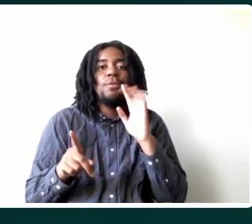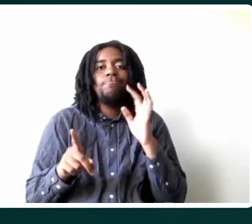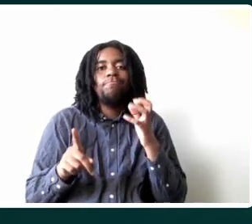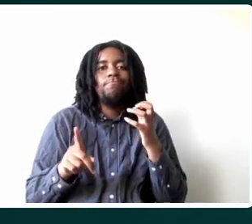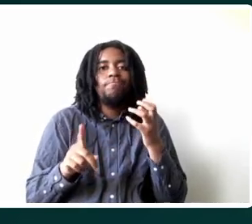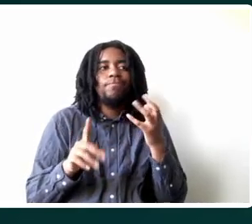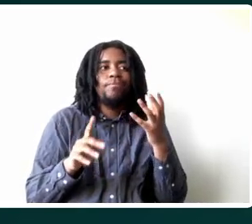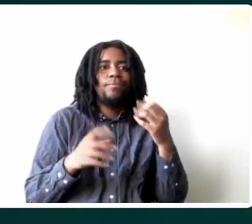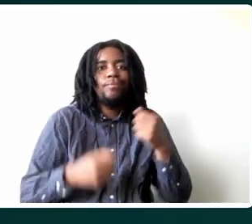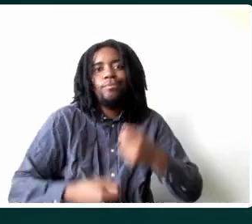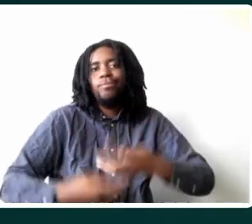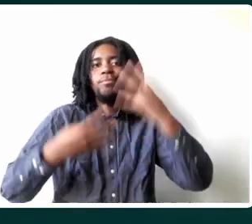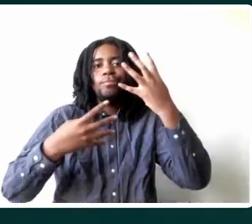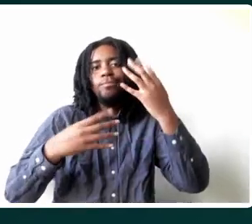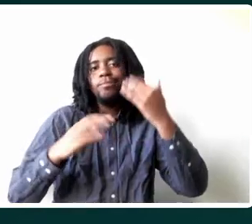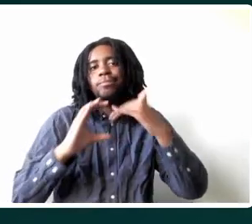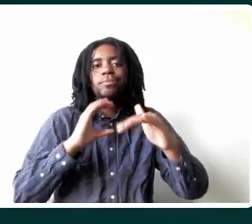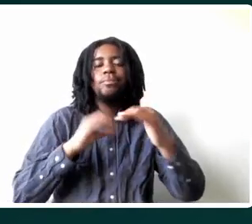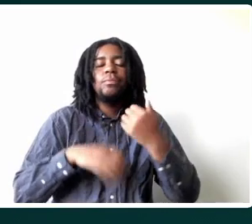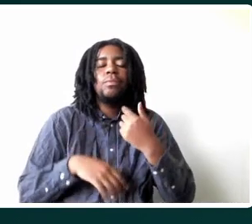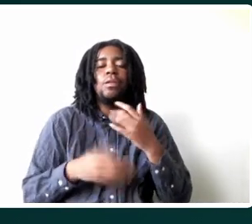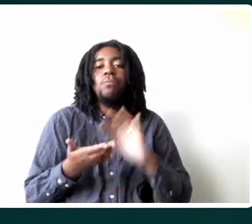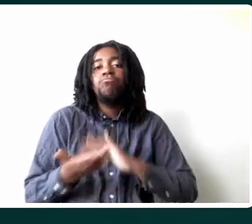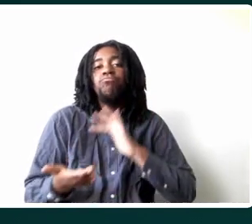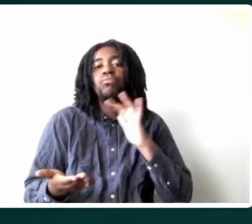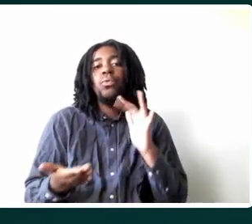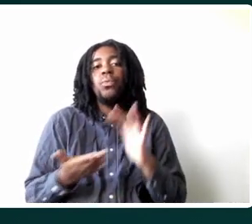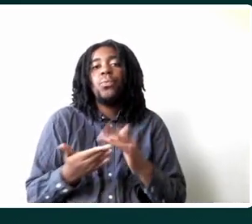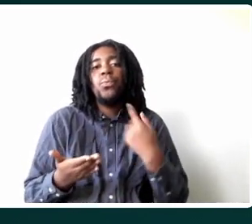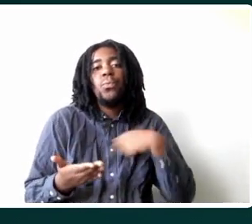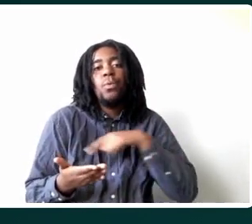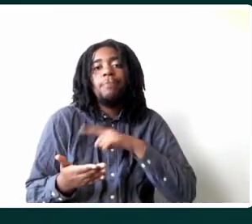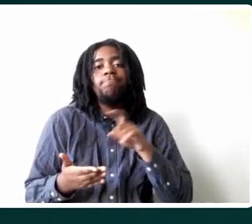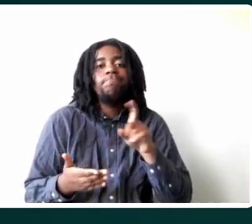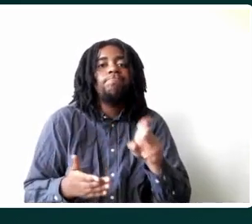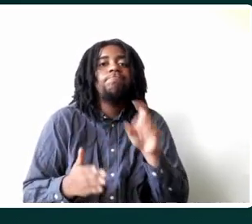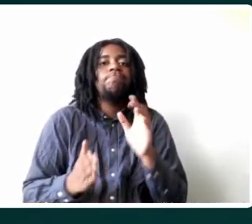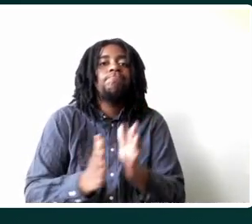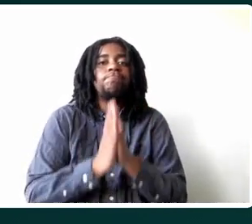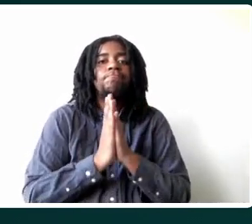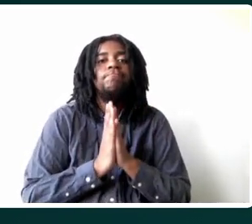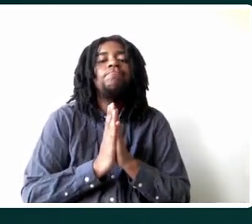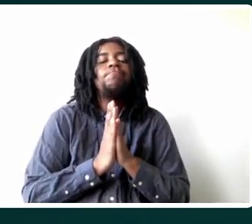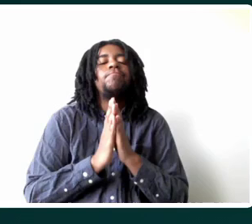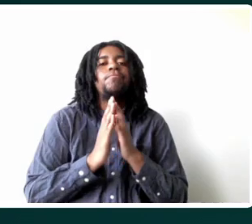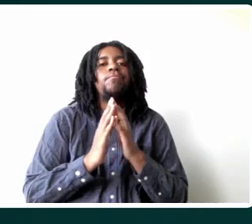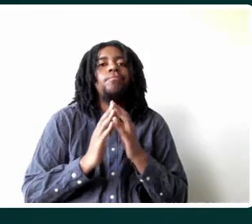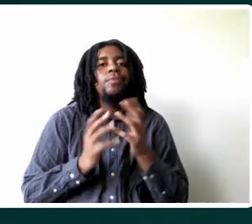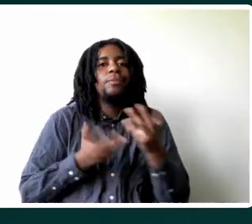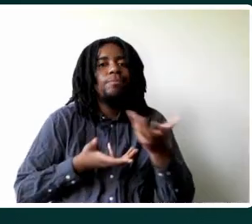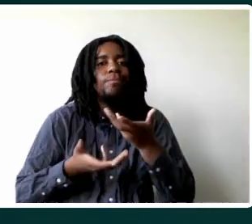we do solicit input and also interested engagement. I think that's how we found you,